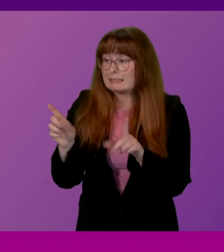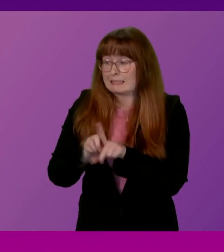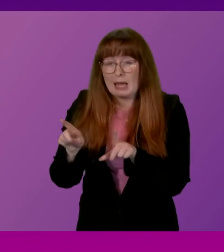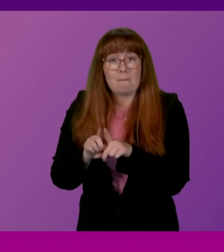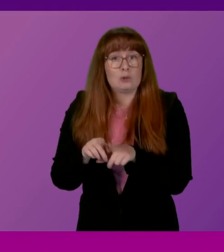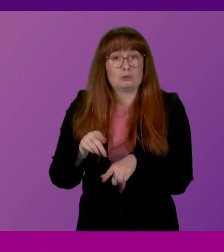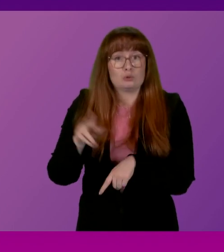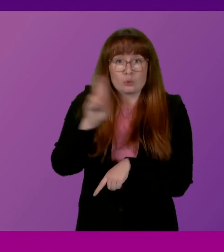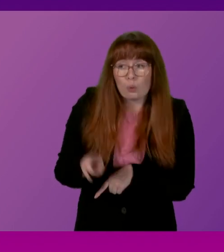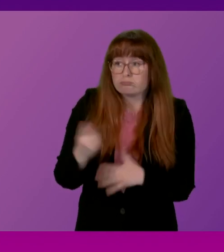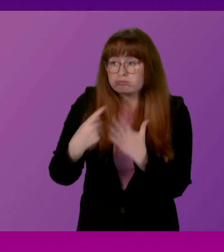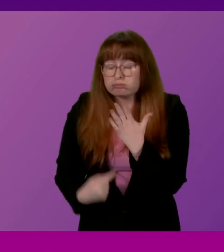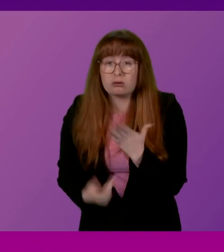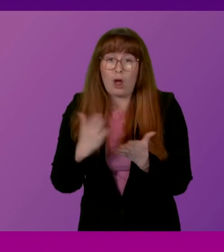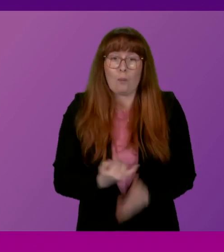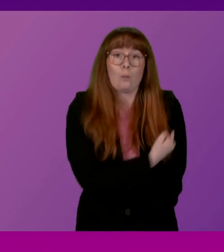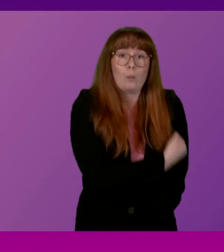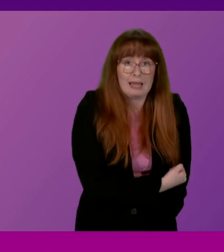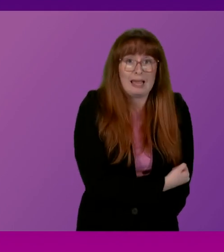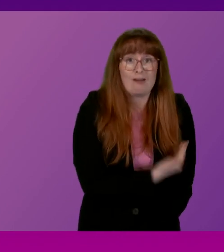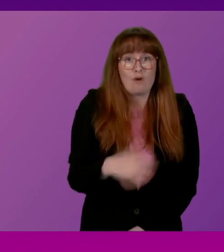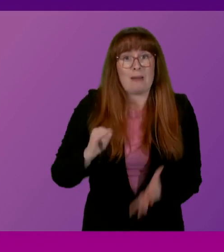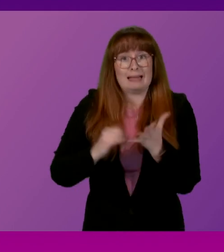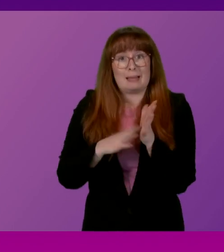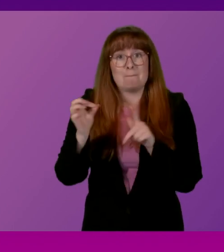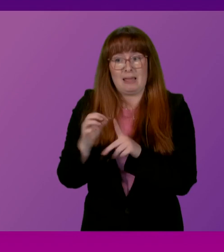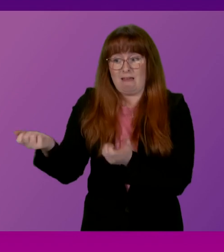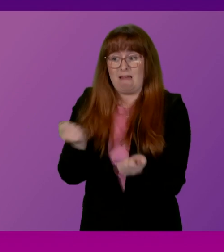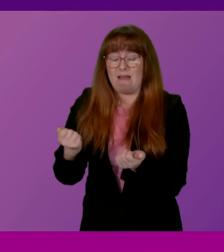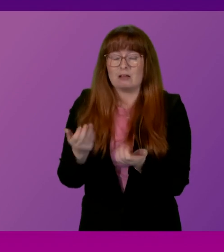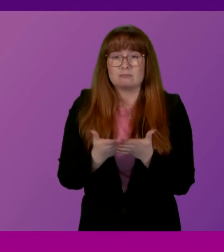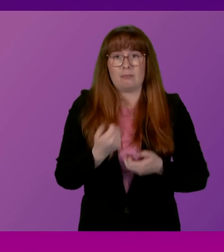police service is weaker after 16 years of SNP failure.